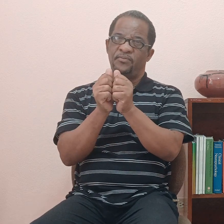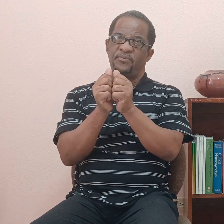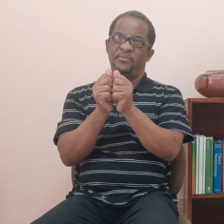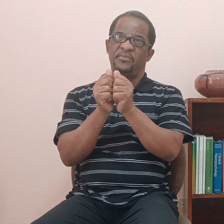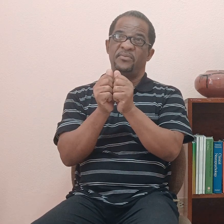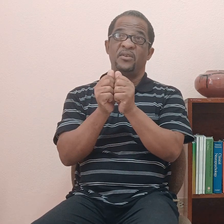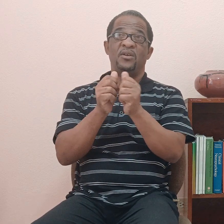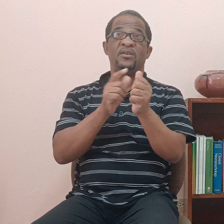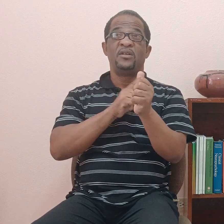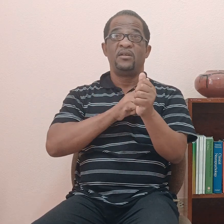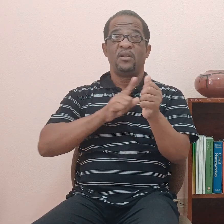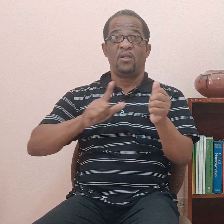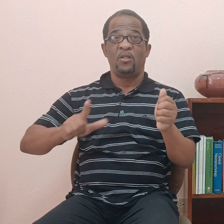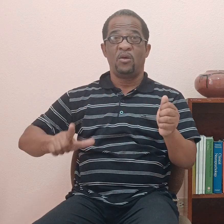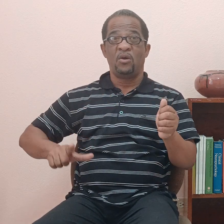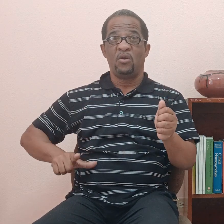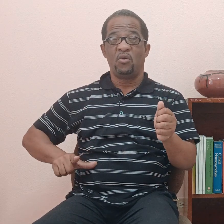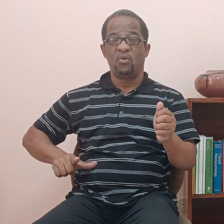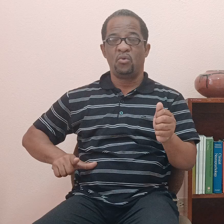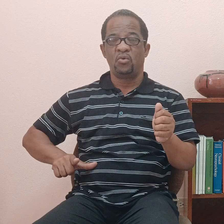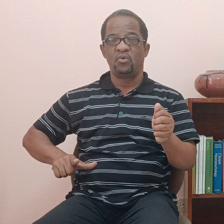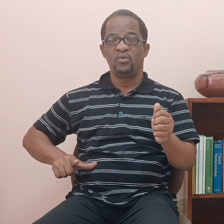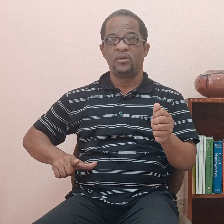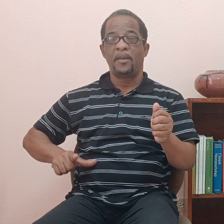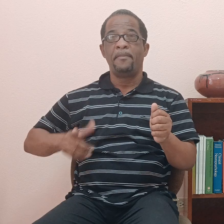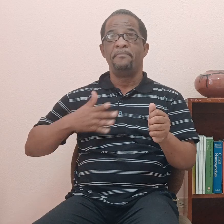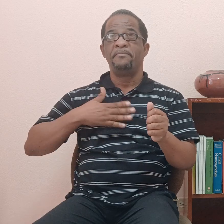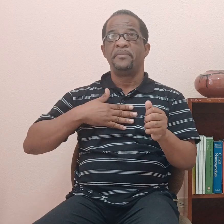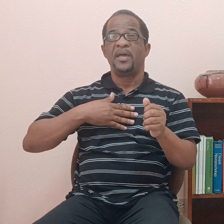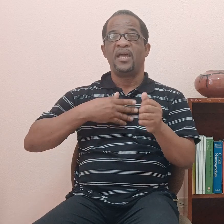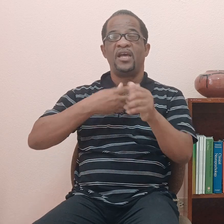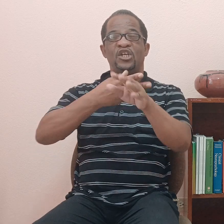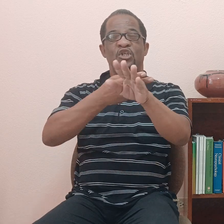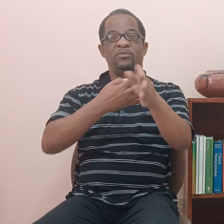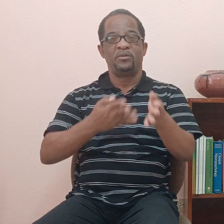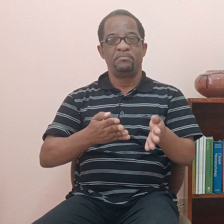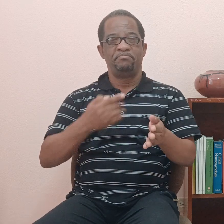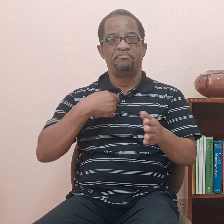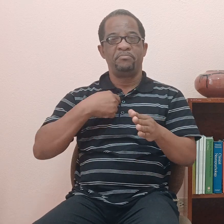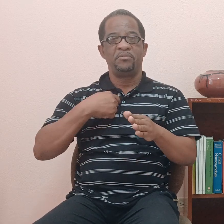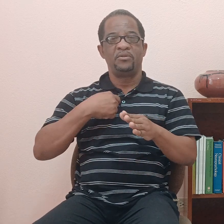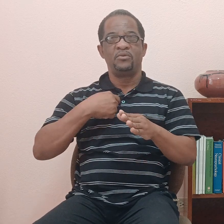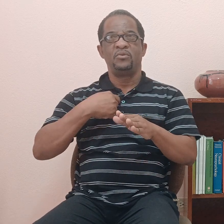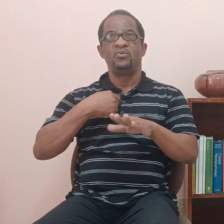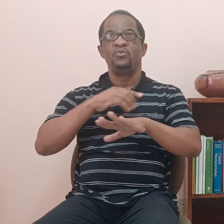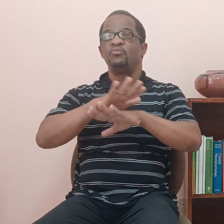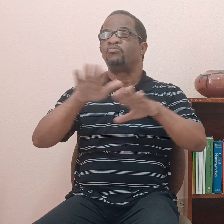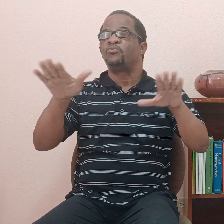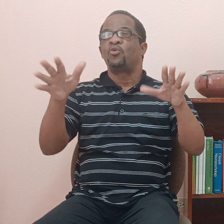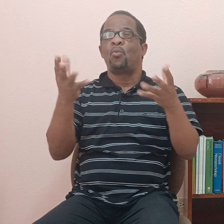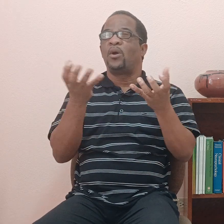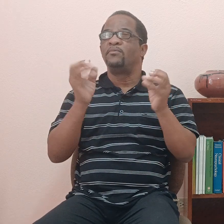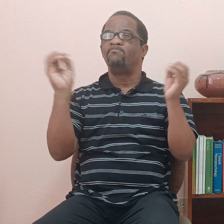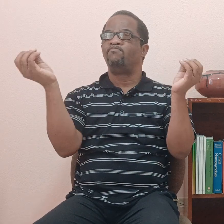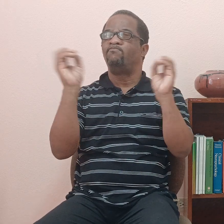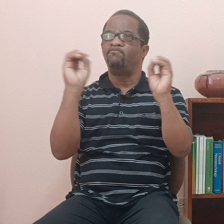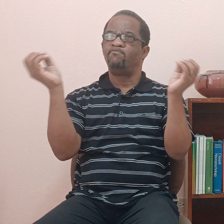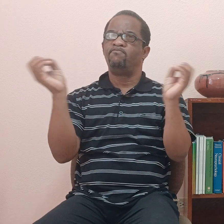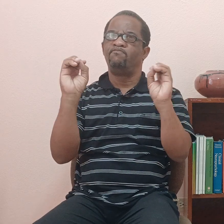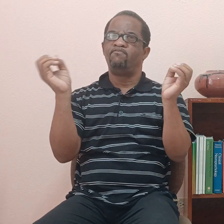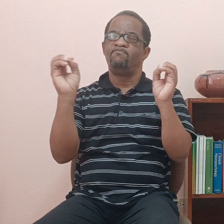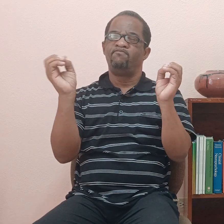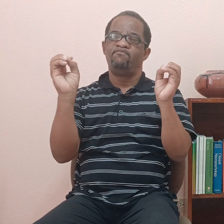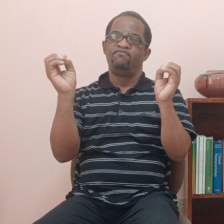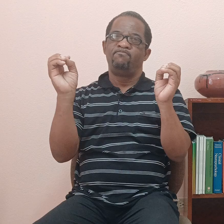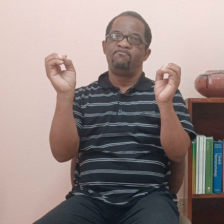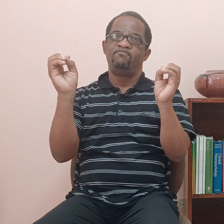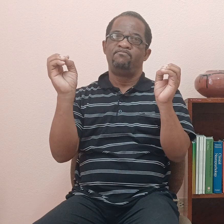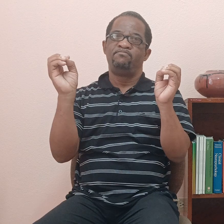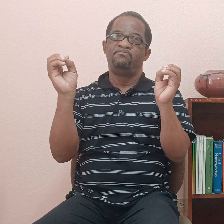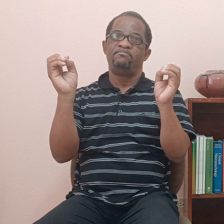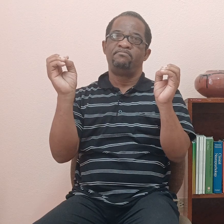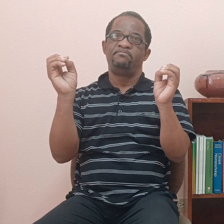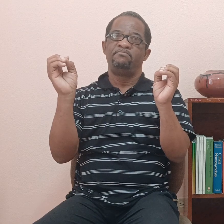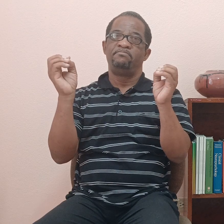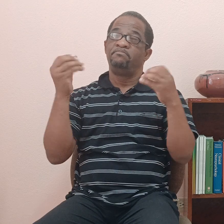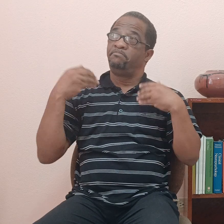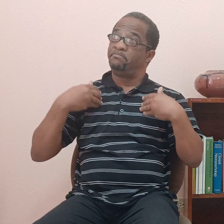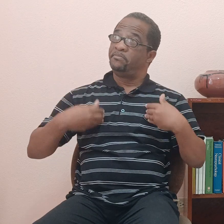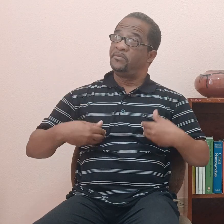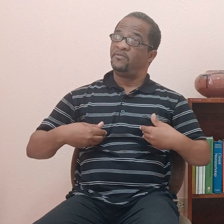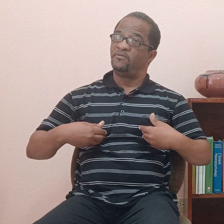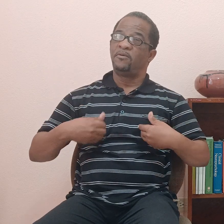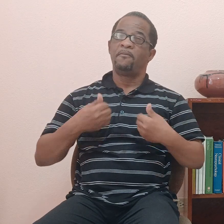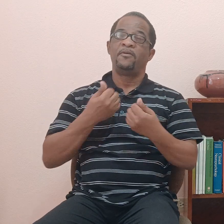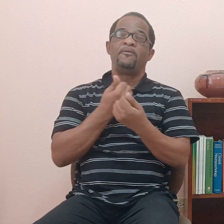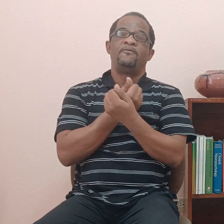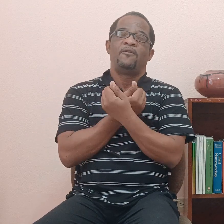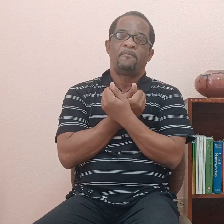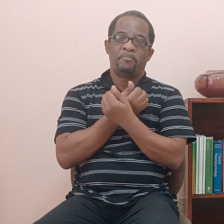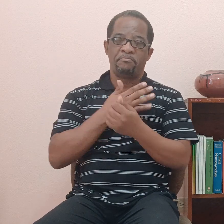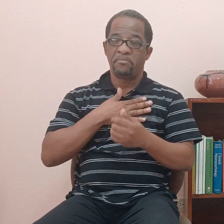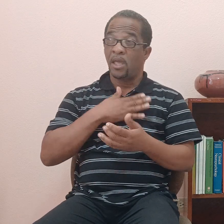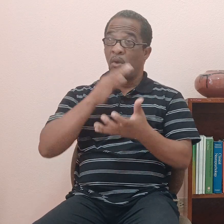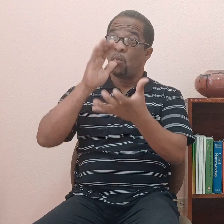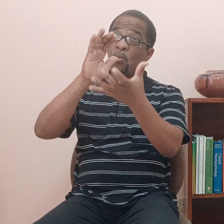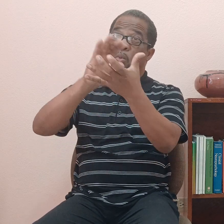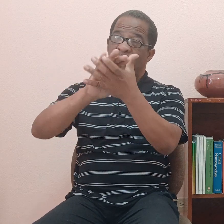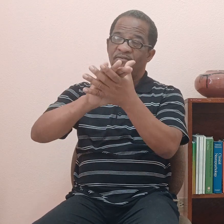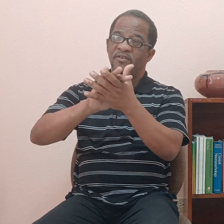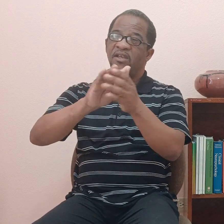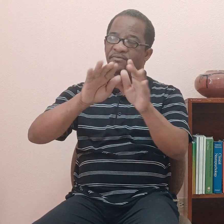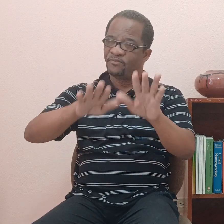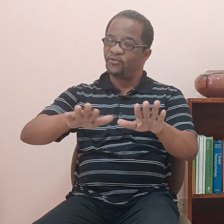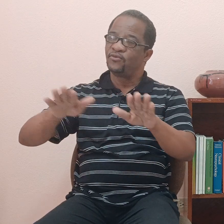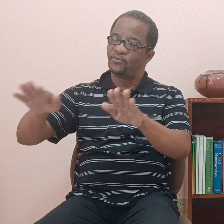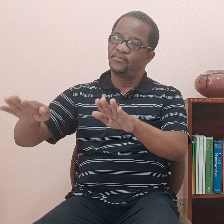The Lord is my Shepherd, I lack nothing. I love my wife and children.